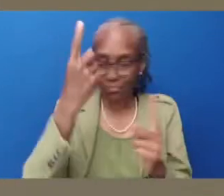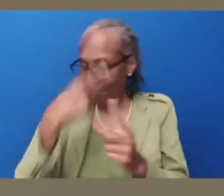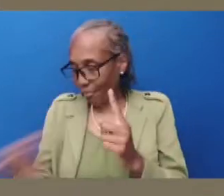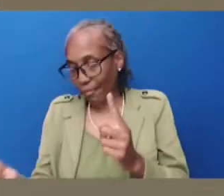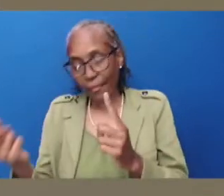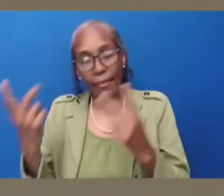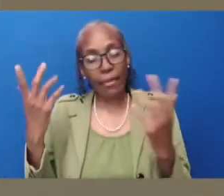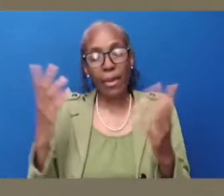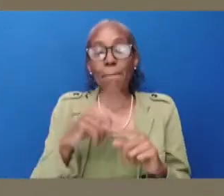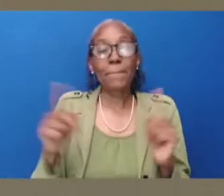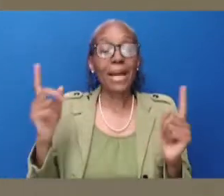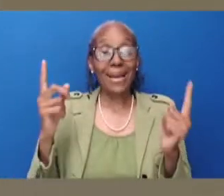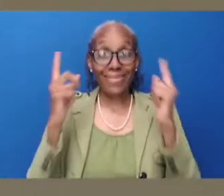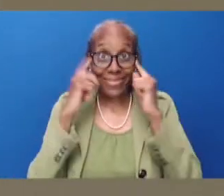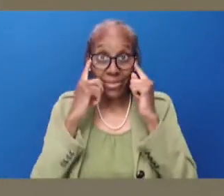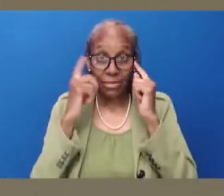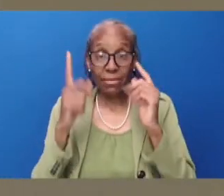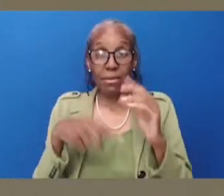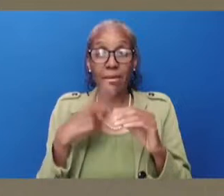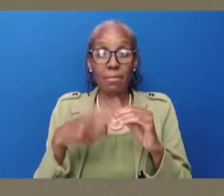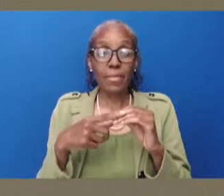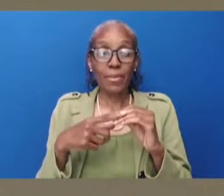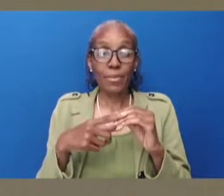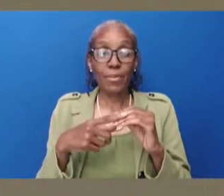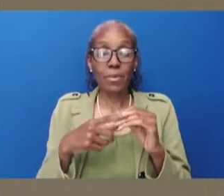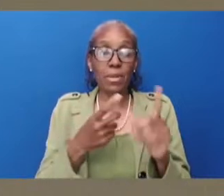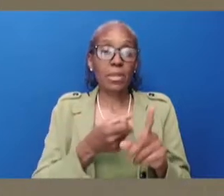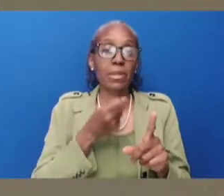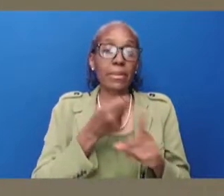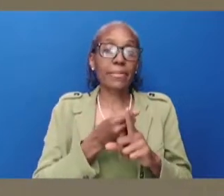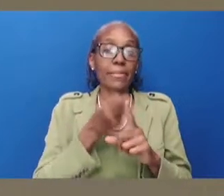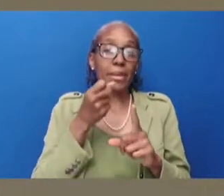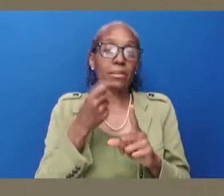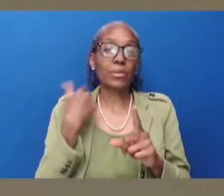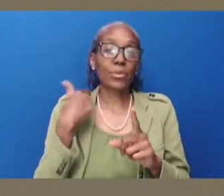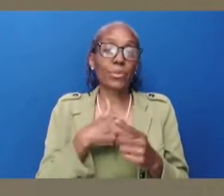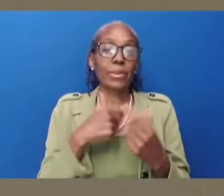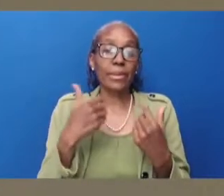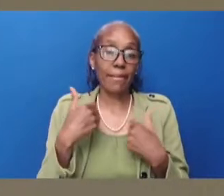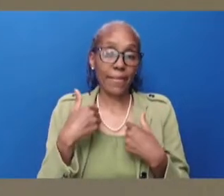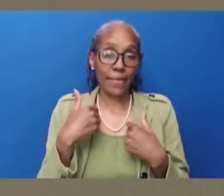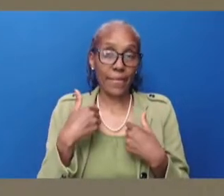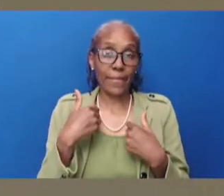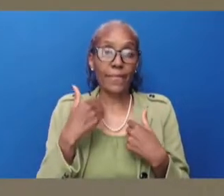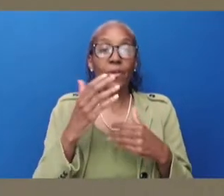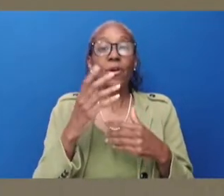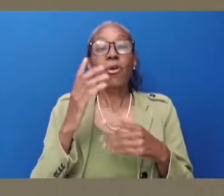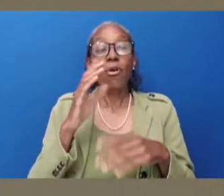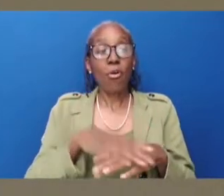IS CERTAINLY IMPORTANT, AND I